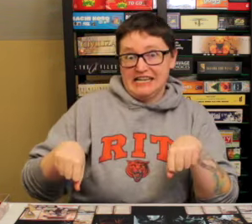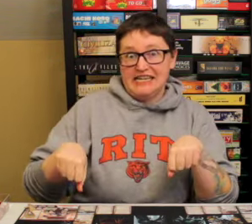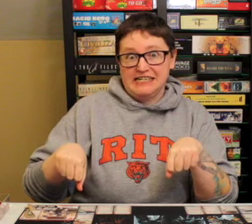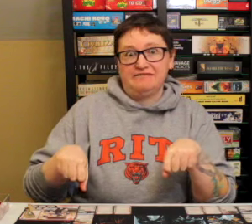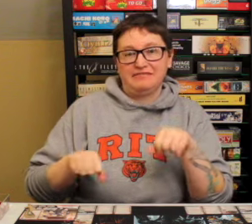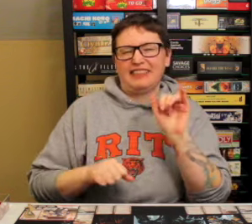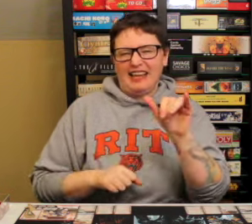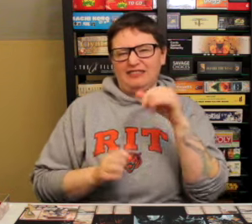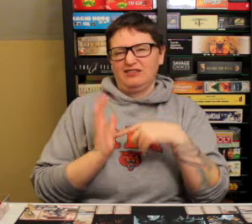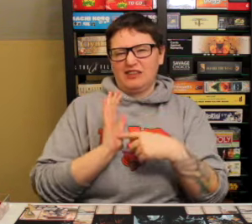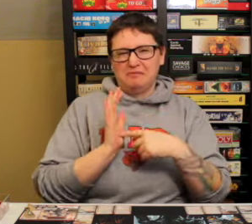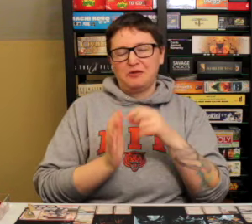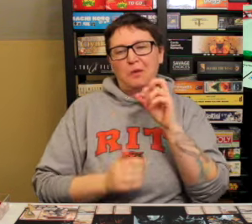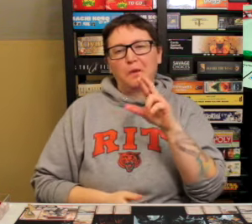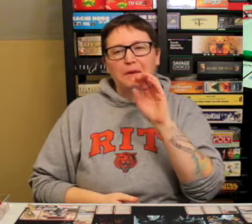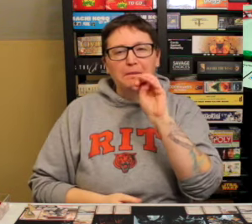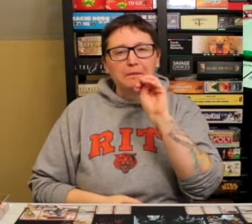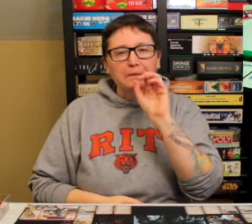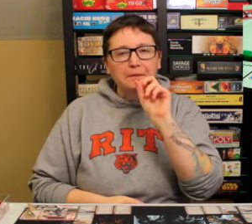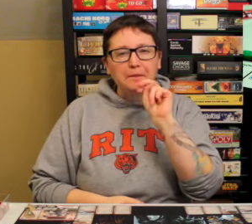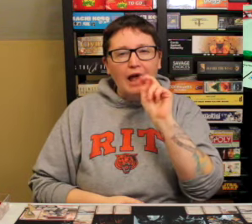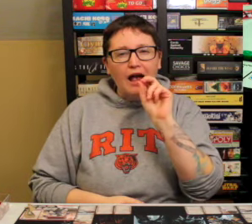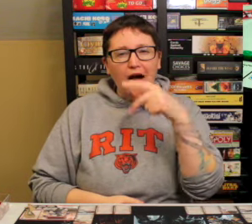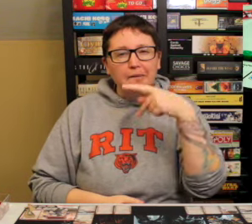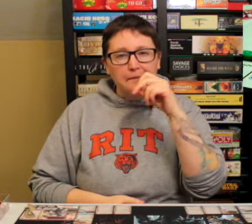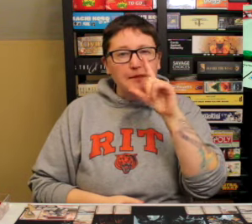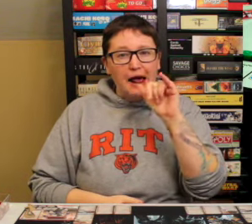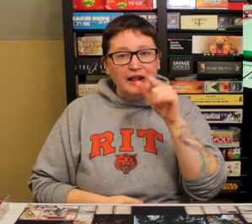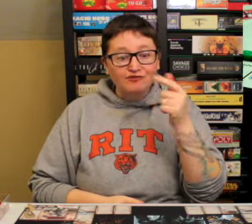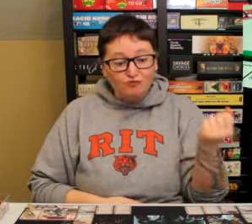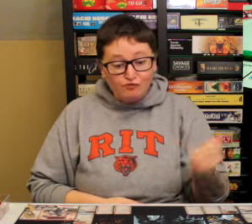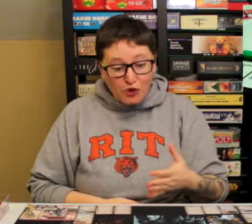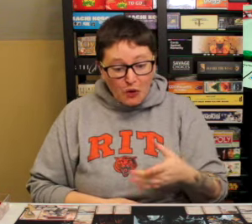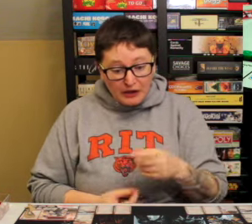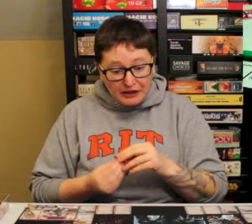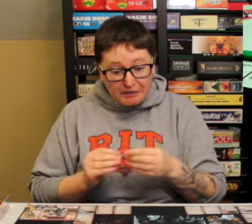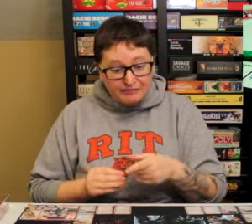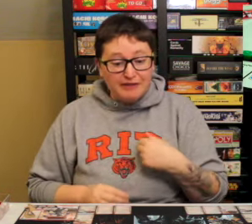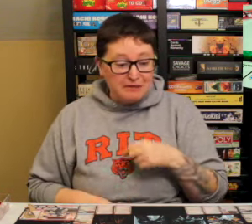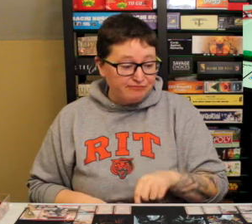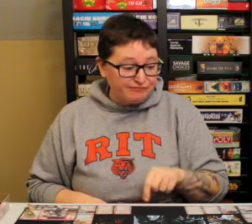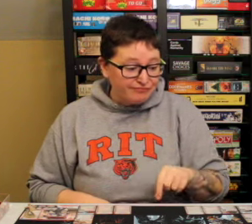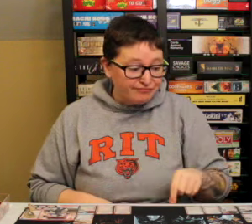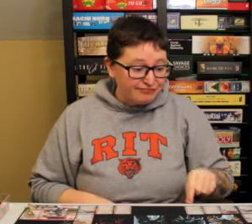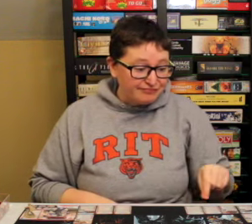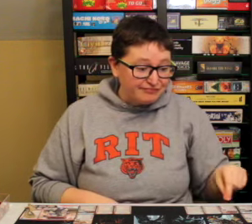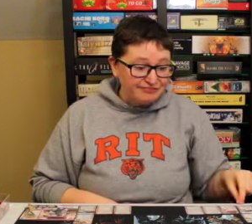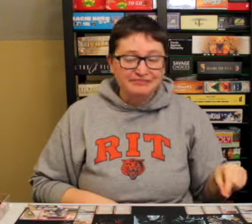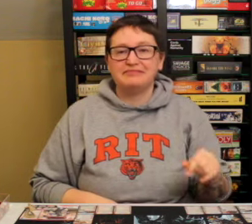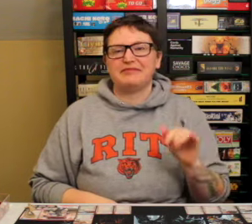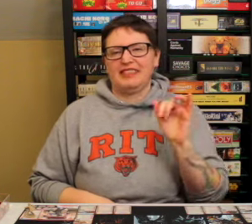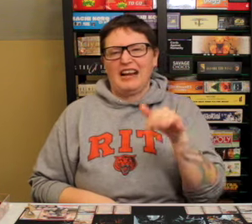and that's what you can do. So that's one example.. .or something like Monopoly. You roll get a number move.